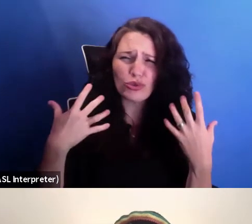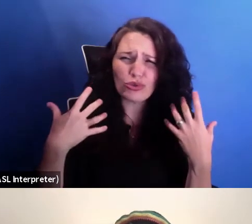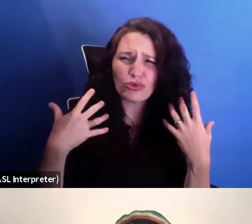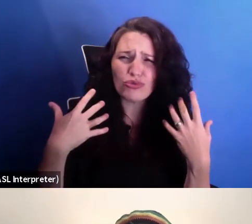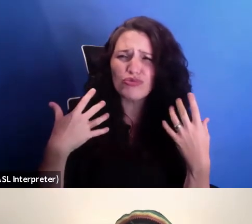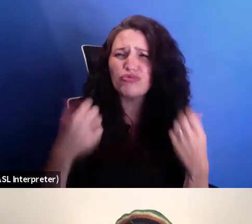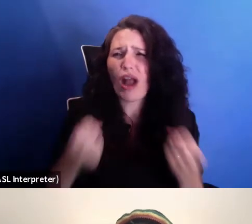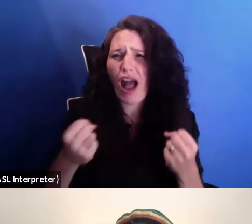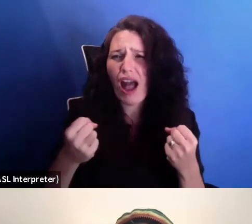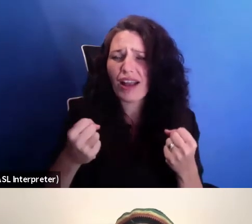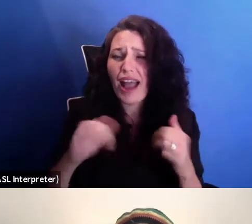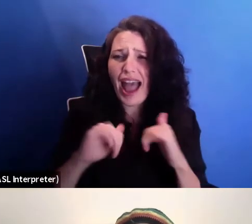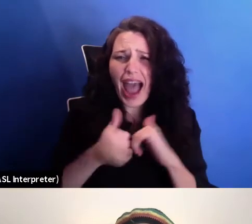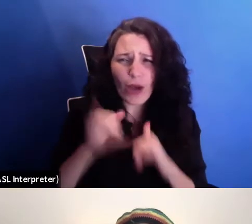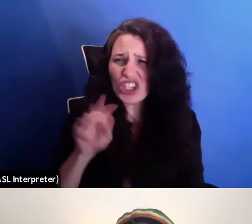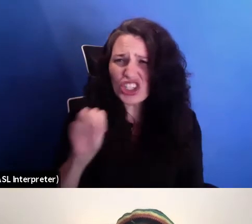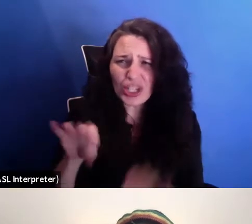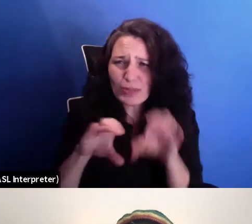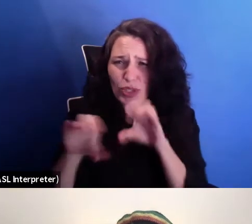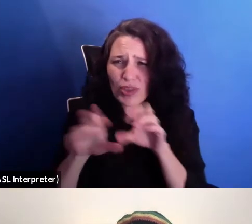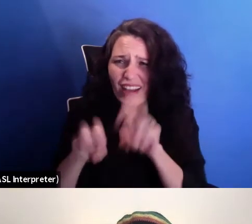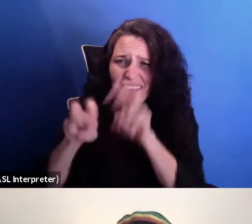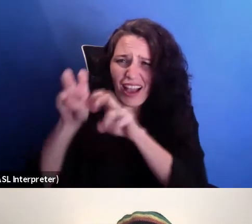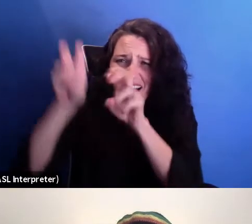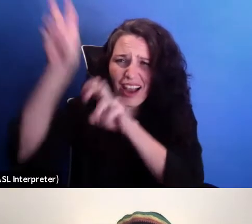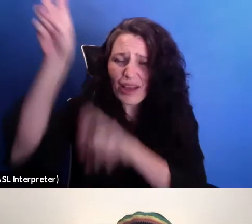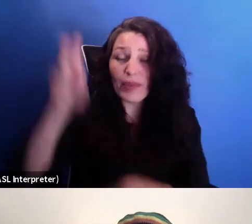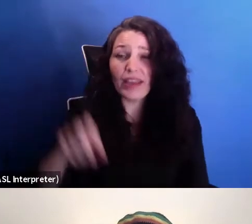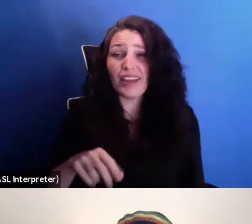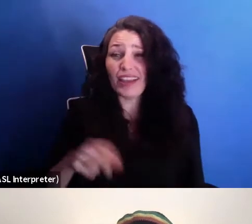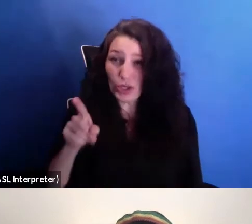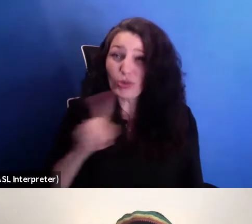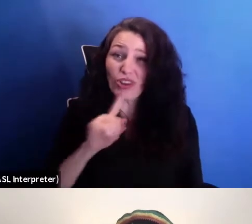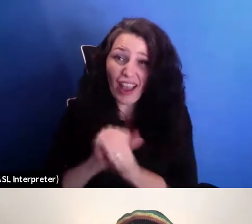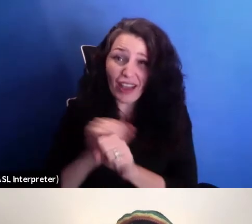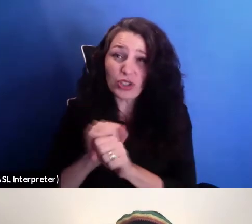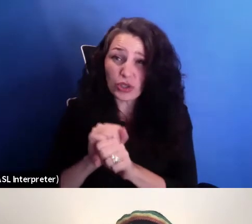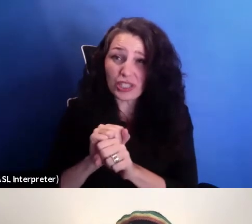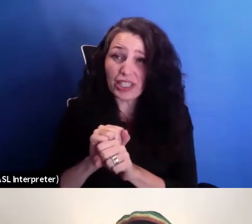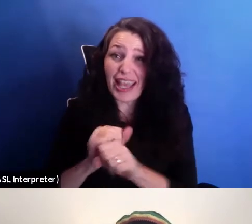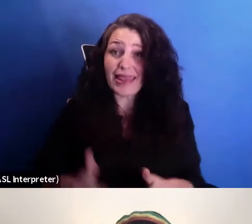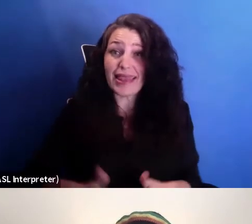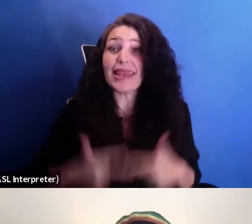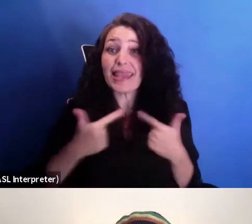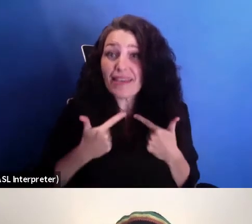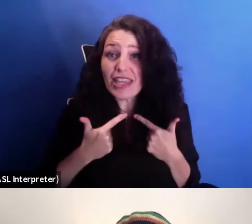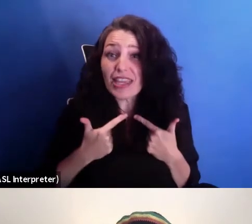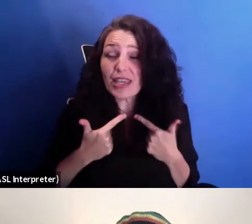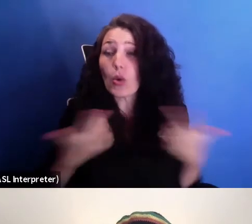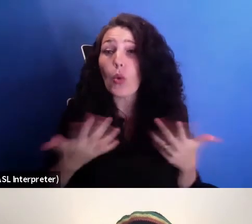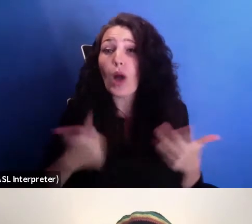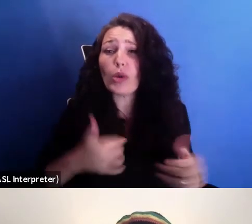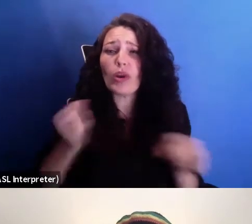is that there are different ways of changing the world and that was Jim's contribution, has been his career. So, lovely.